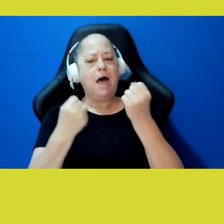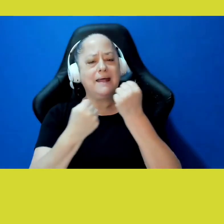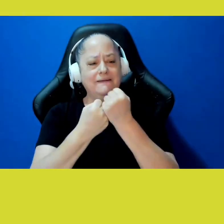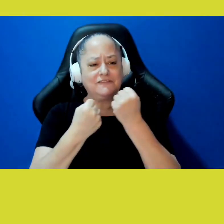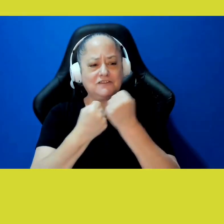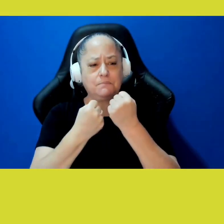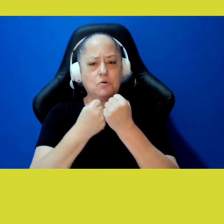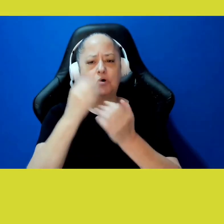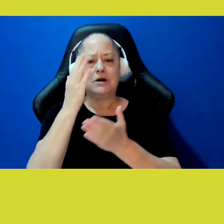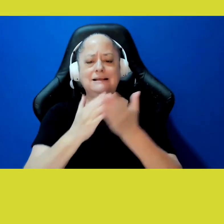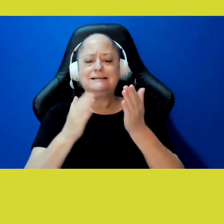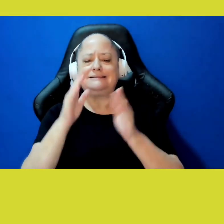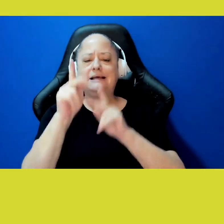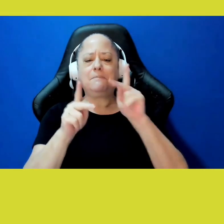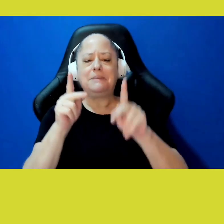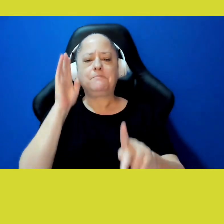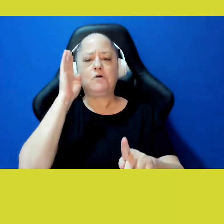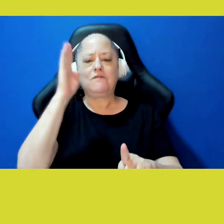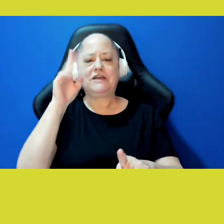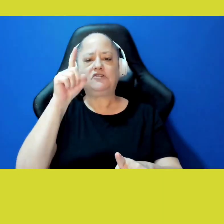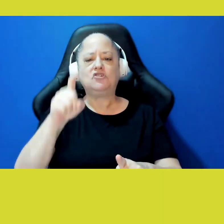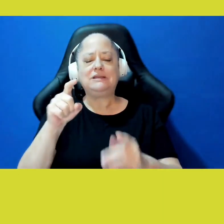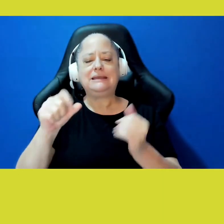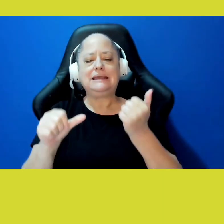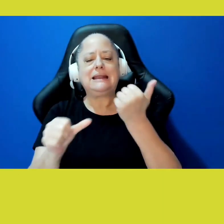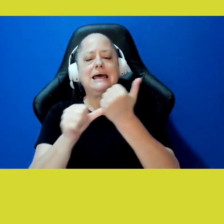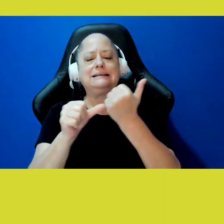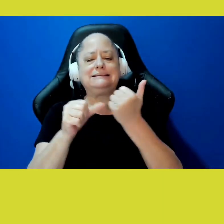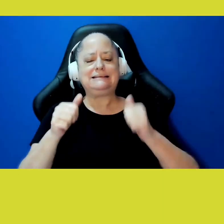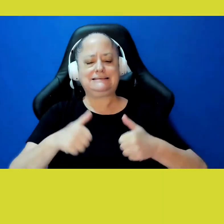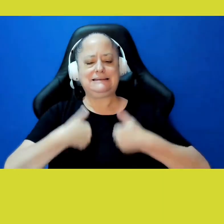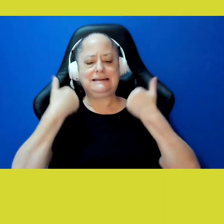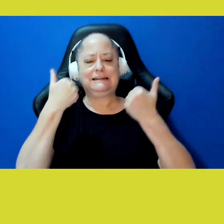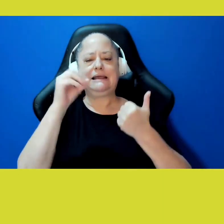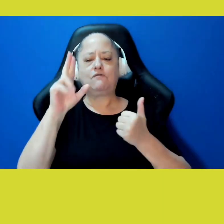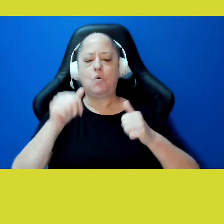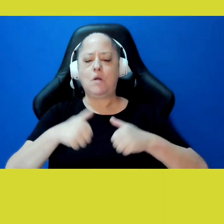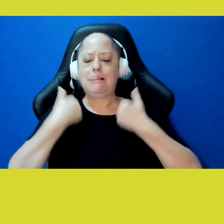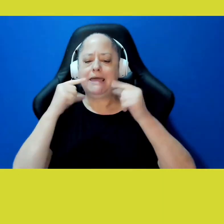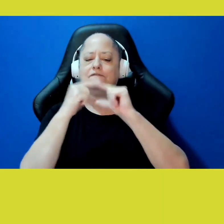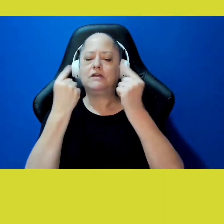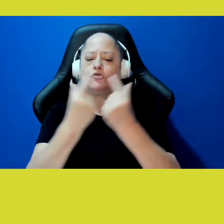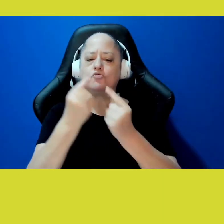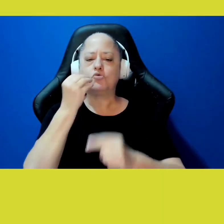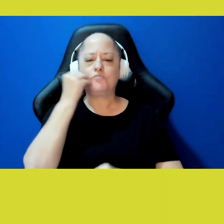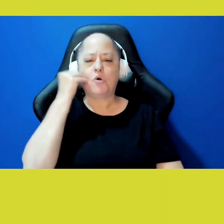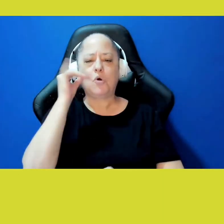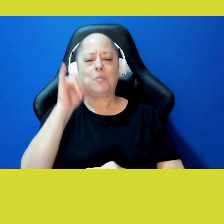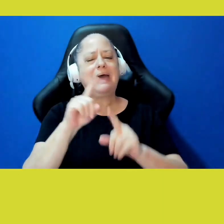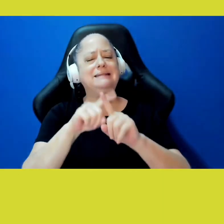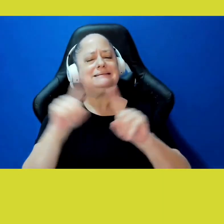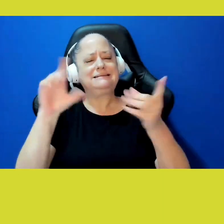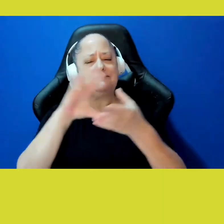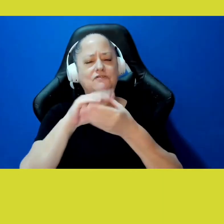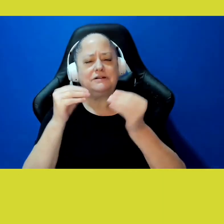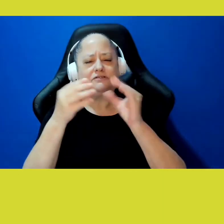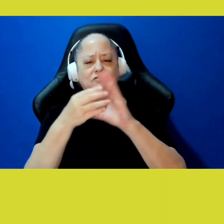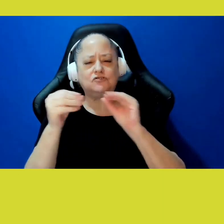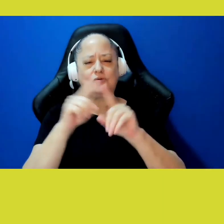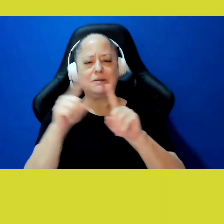eventually will need some kind of assisted living or need to live in group homes. And, you know, that's a different story. But I think this idea of like